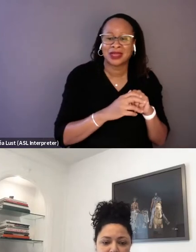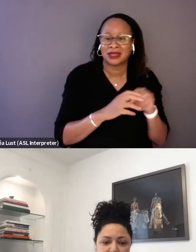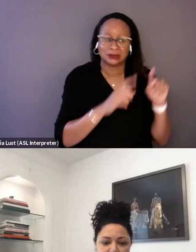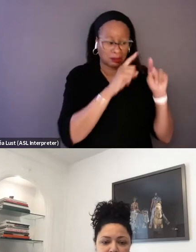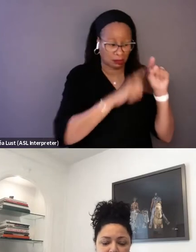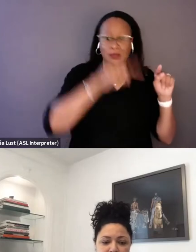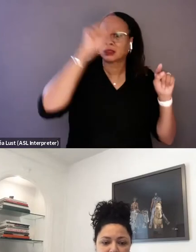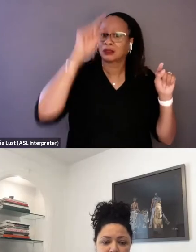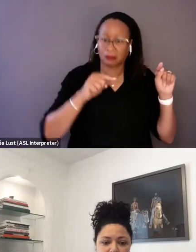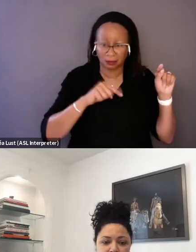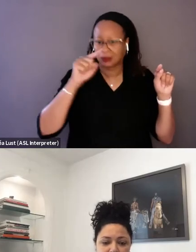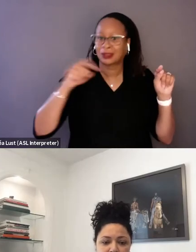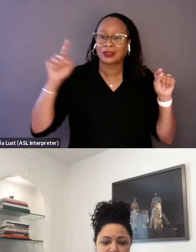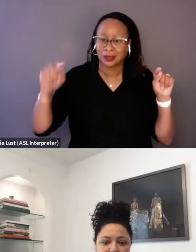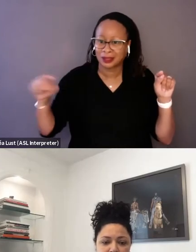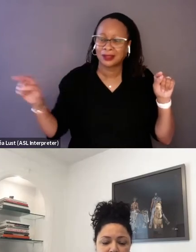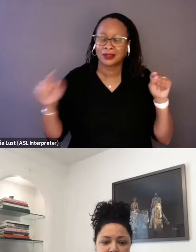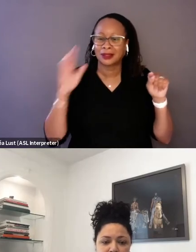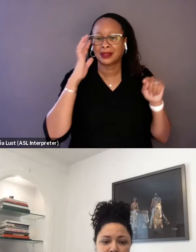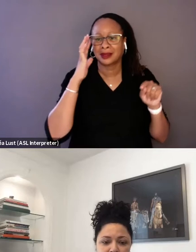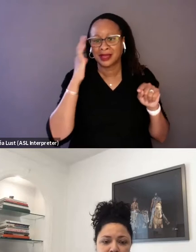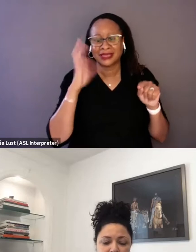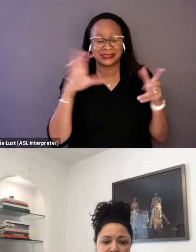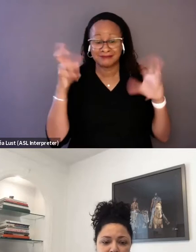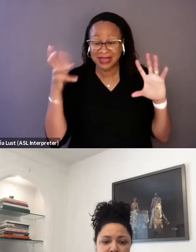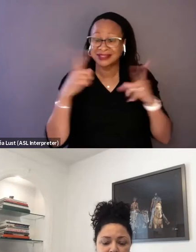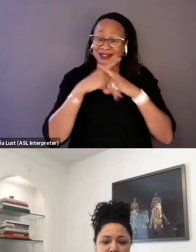and it's just, it is messy and complicated.